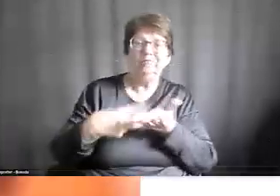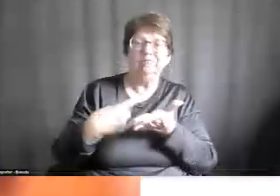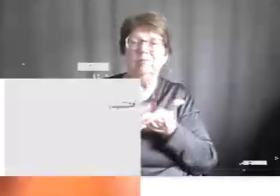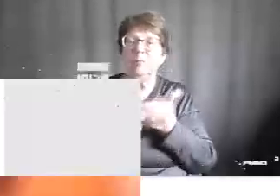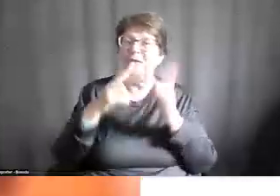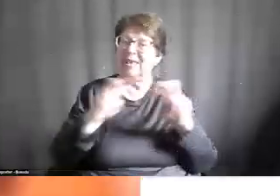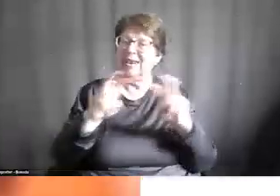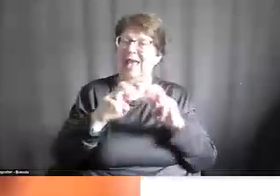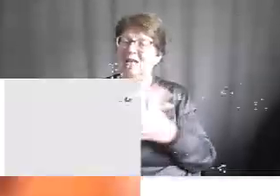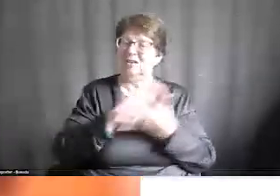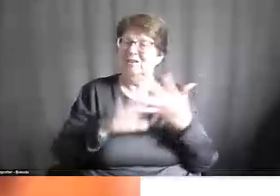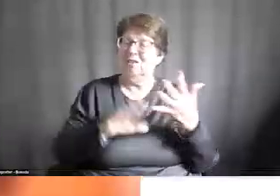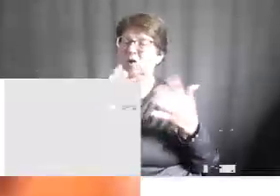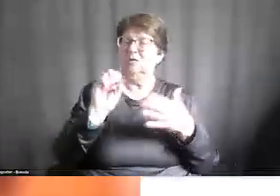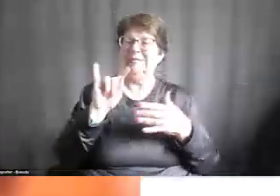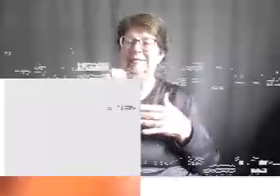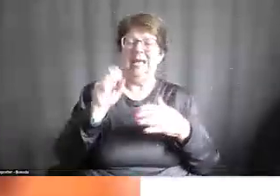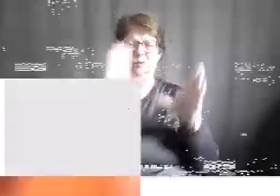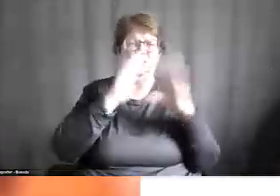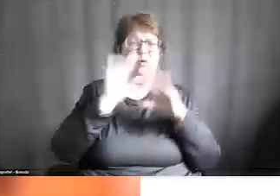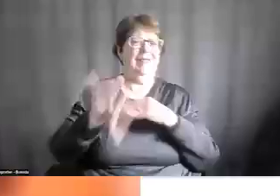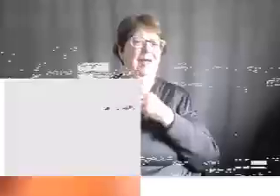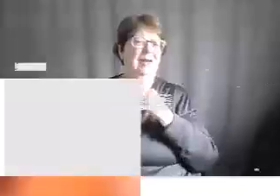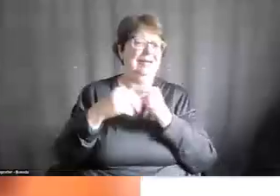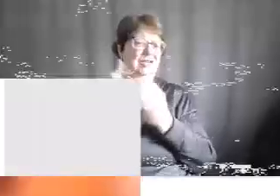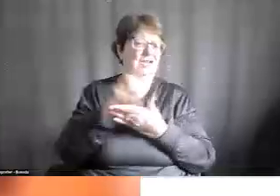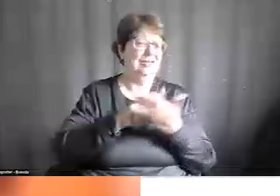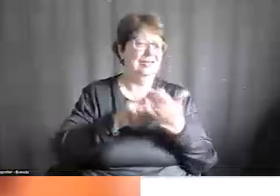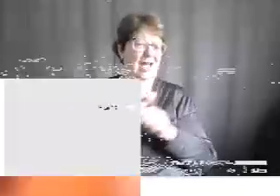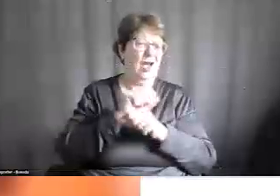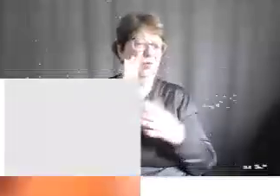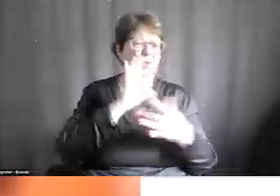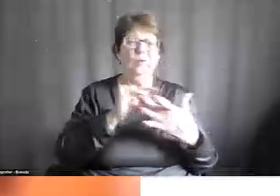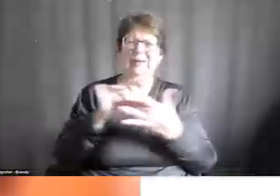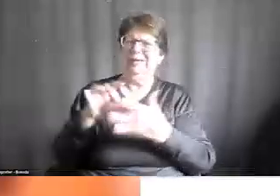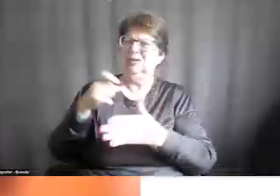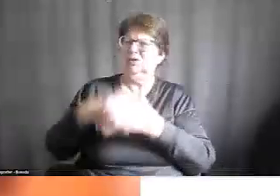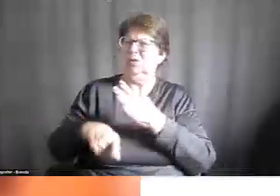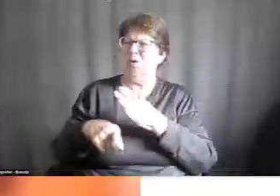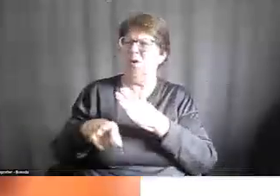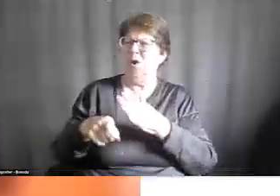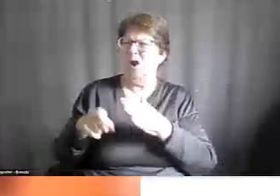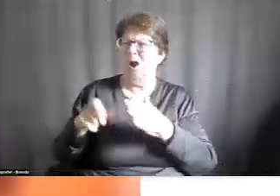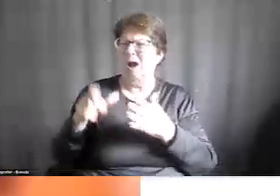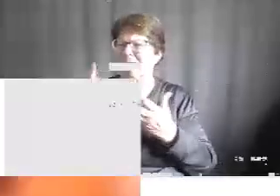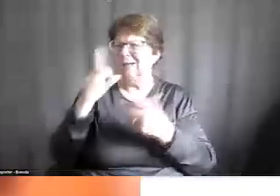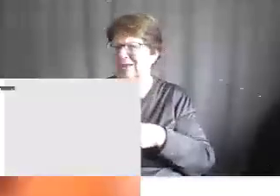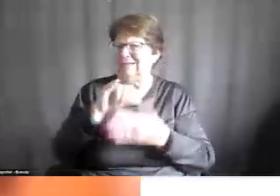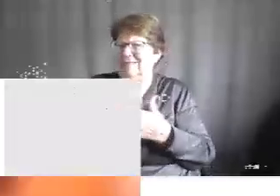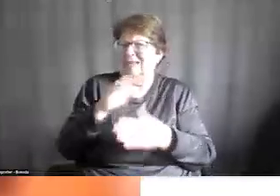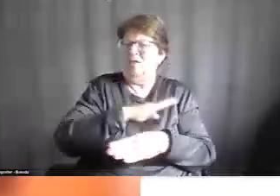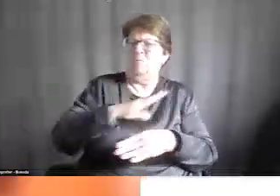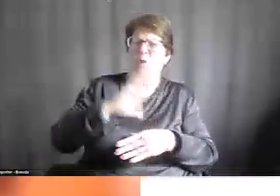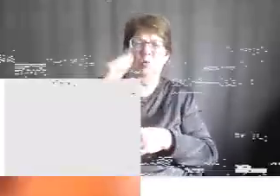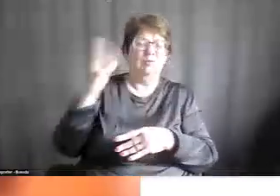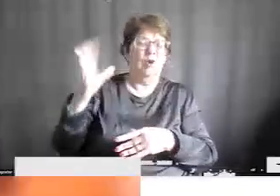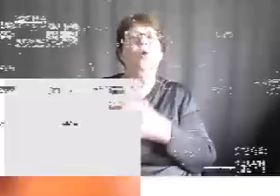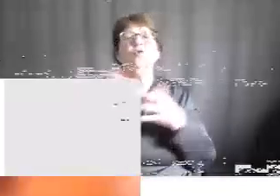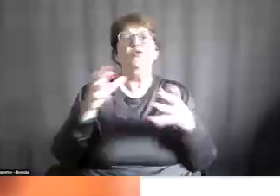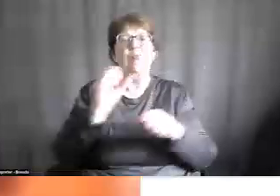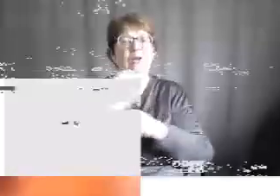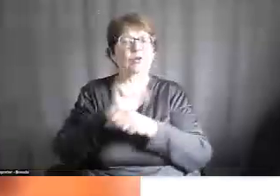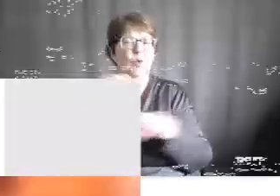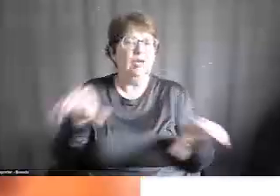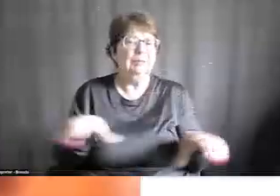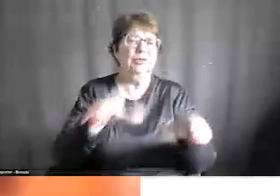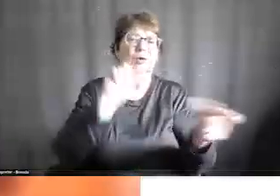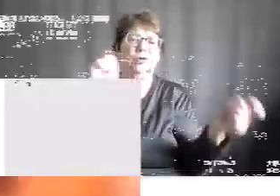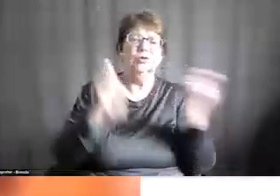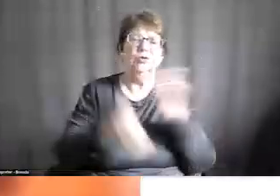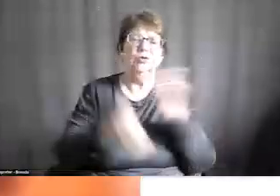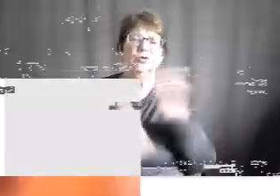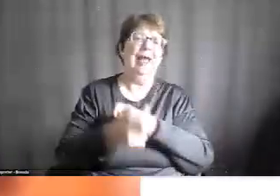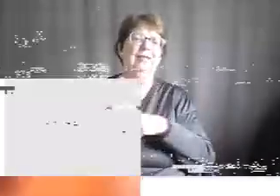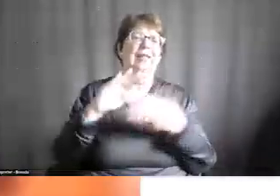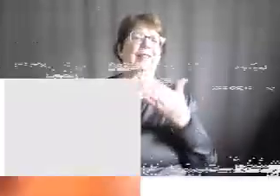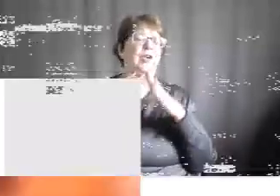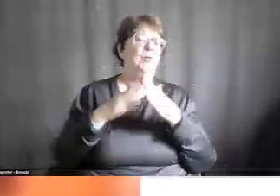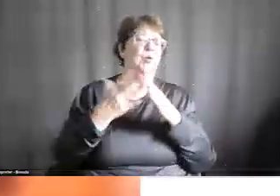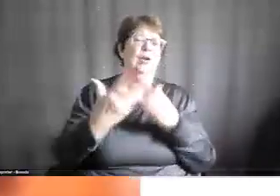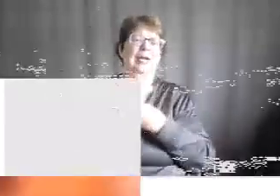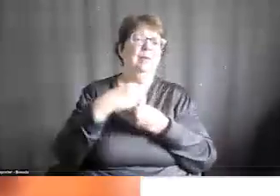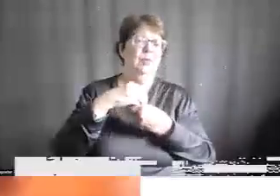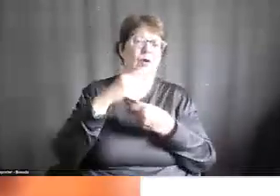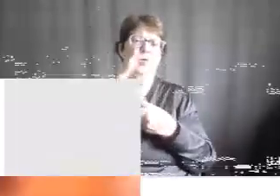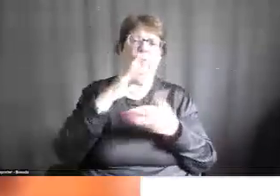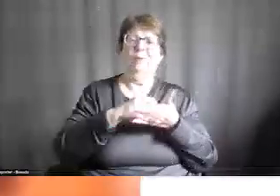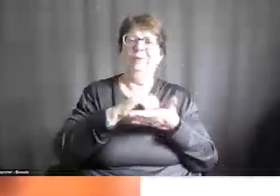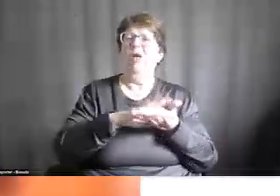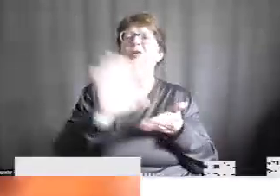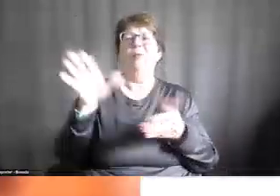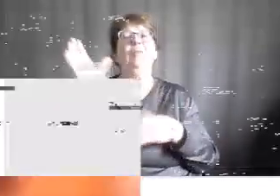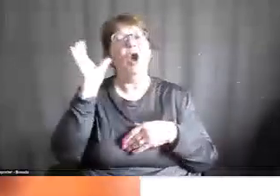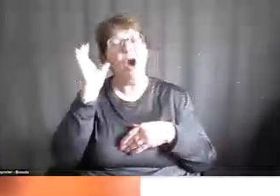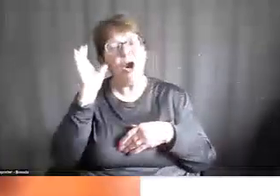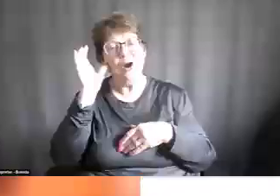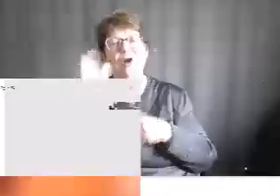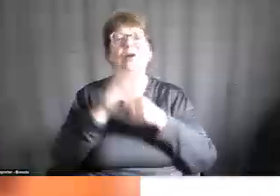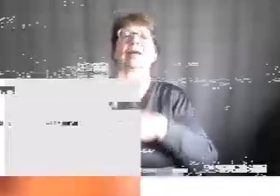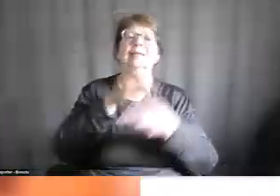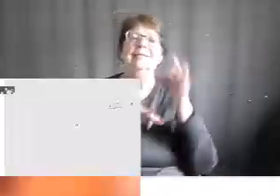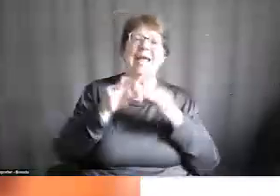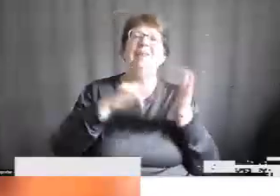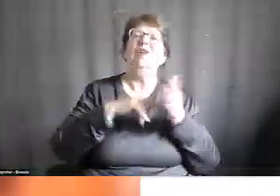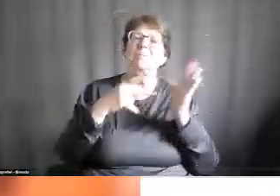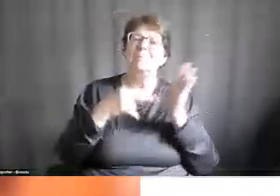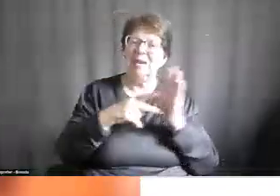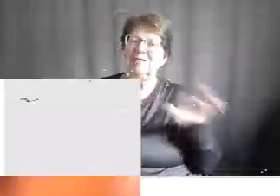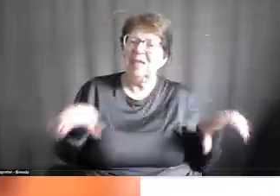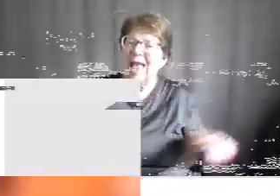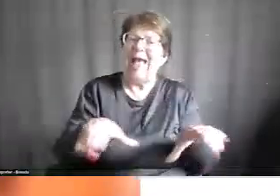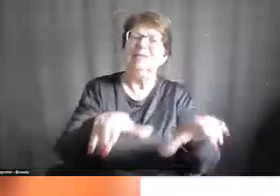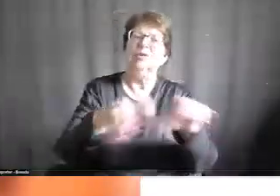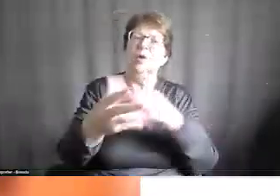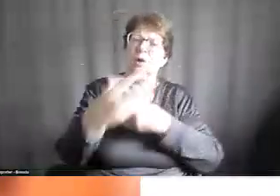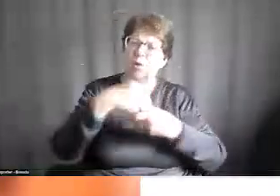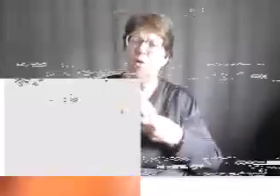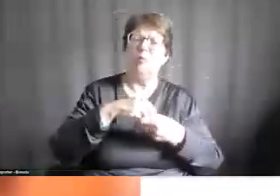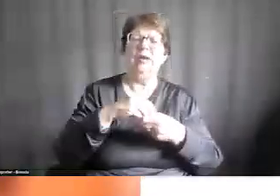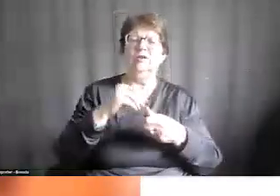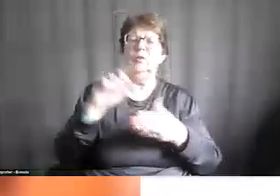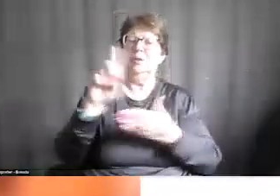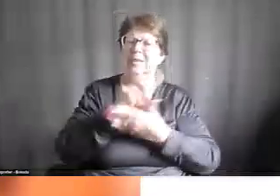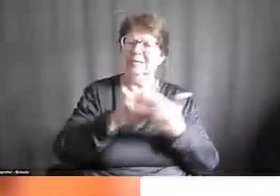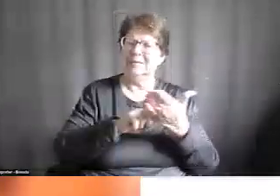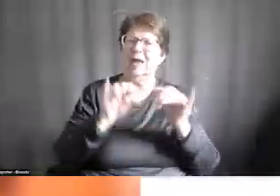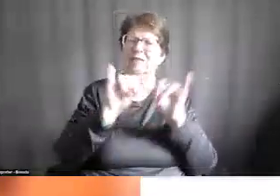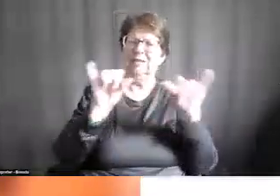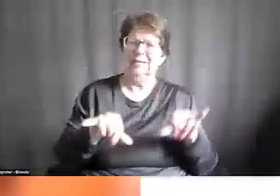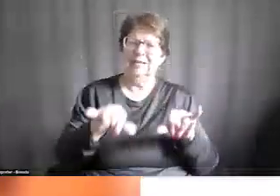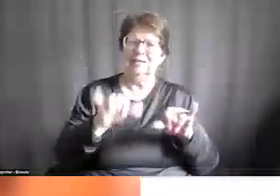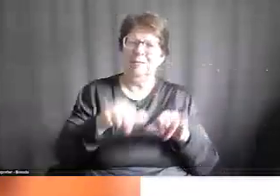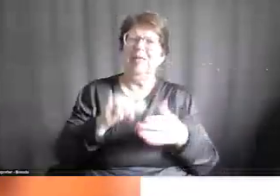Boardroom: We worry that this additional design work will lead to a sunk cost fallacy, that the board will be told that too much work has been done to change course, and community input will be logged as heard, rather than meaningfully acted on and incorporated into the design of a system that is expected to serve us.